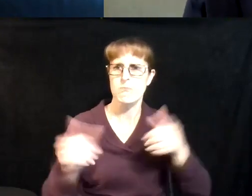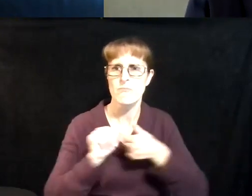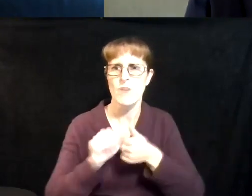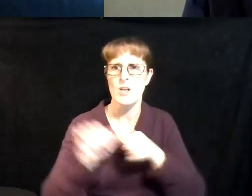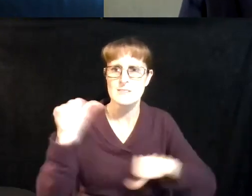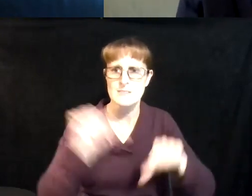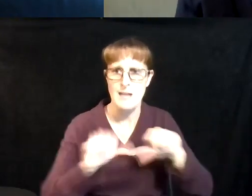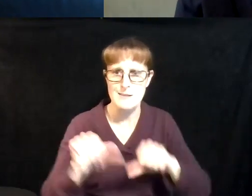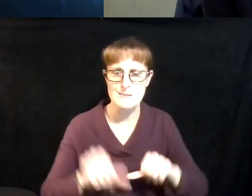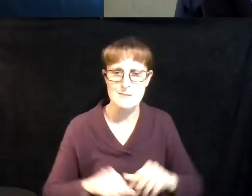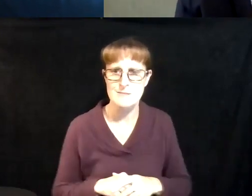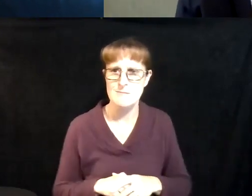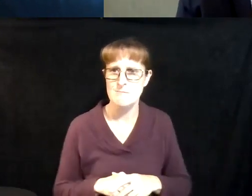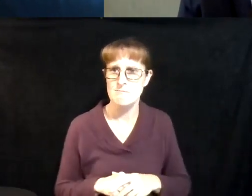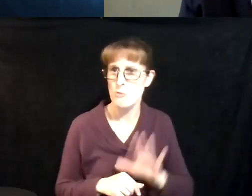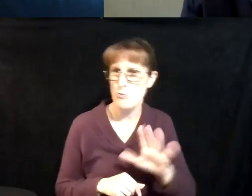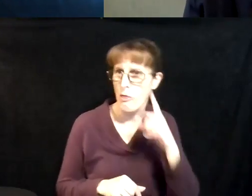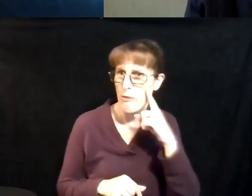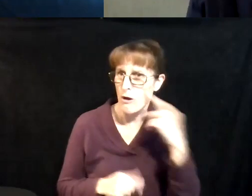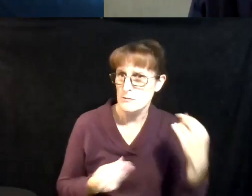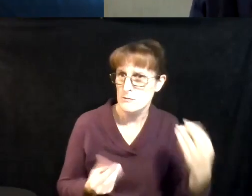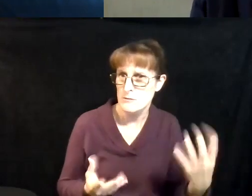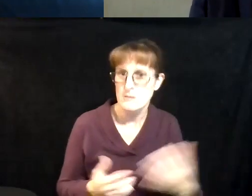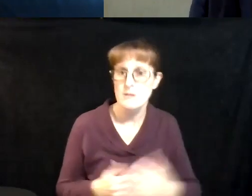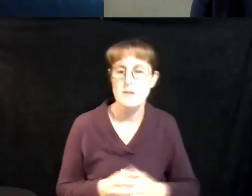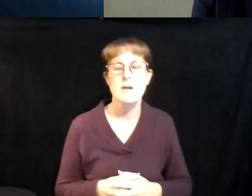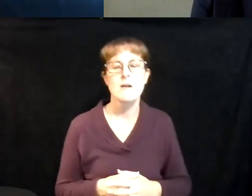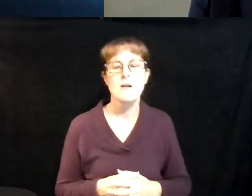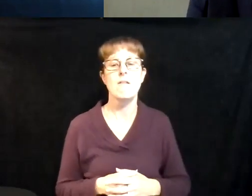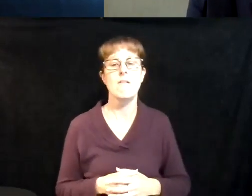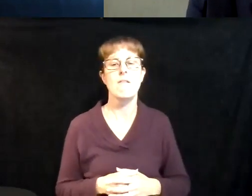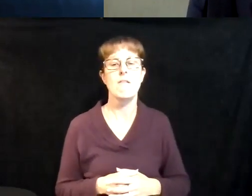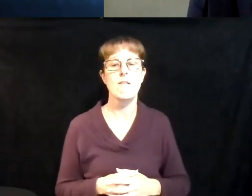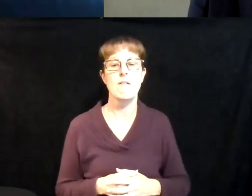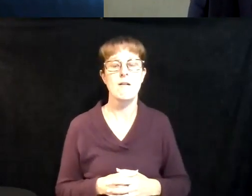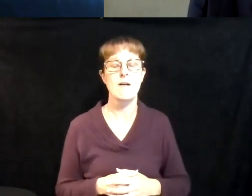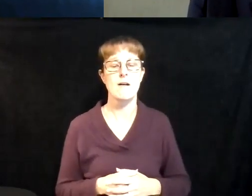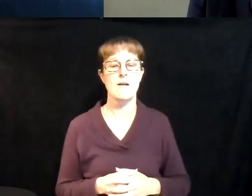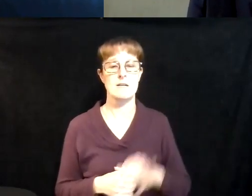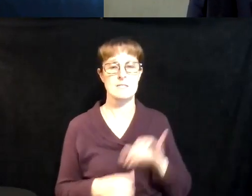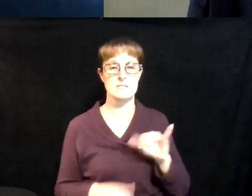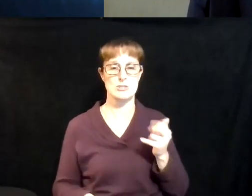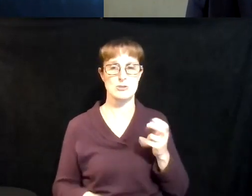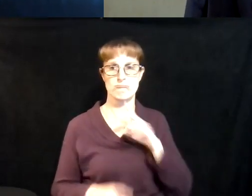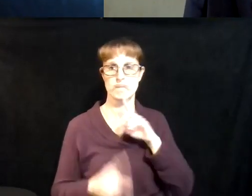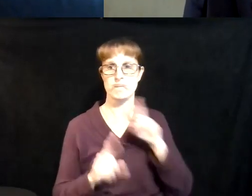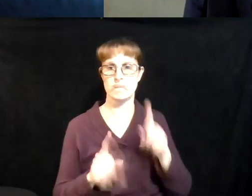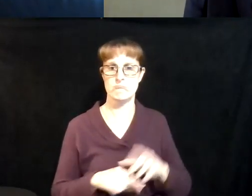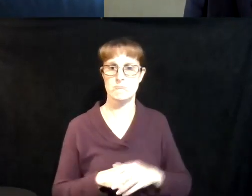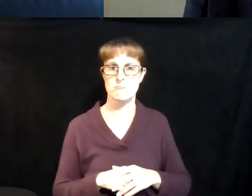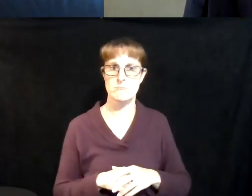I am hoping that it was someone who wasn't well-trained.